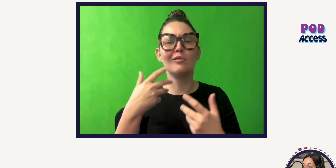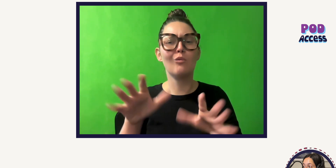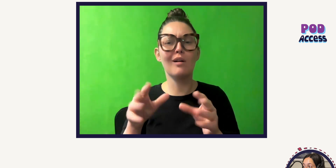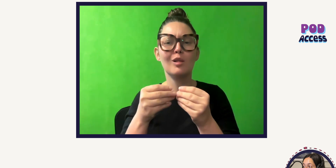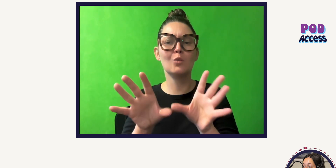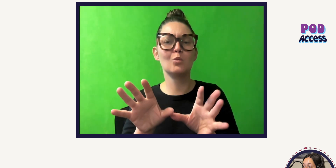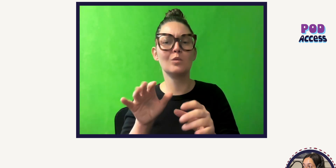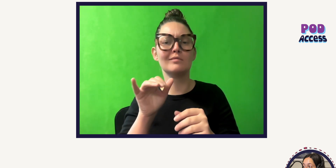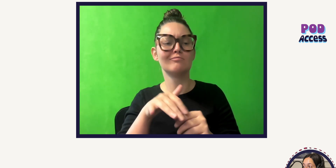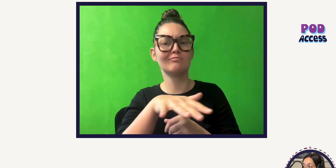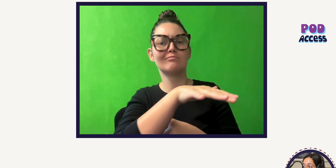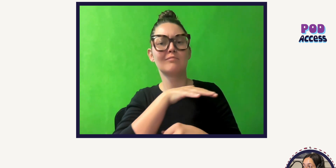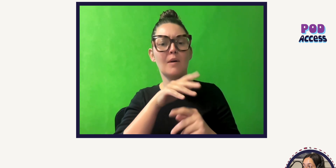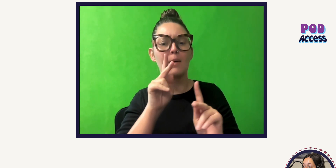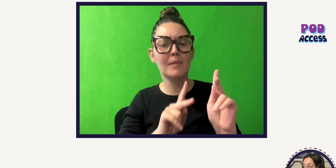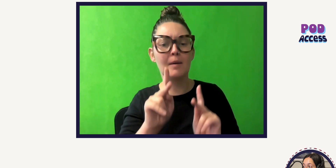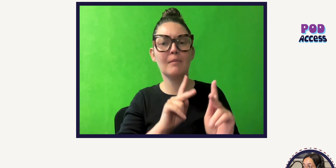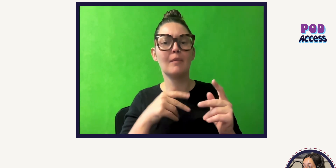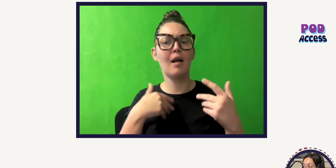I didn’t wanna lose all the people I already had.